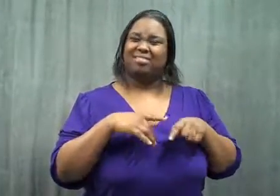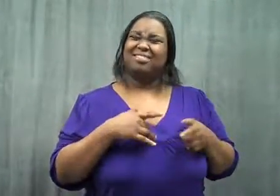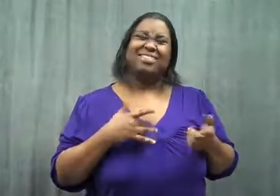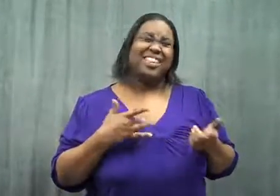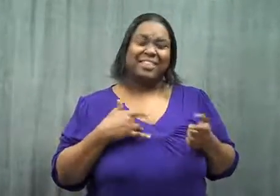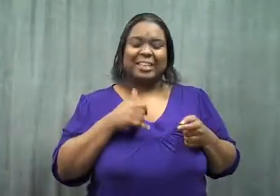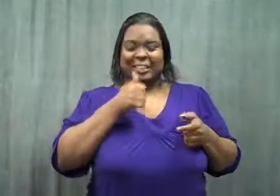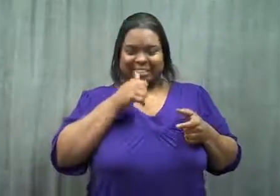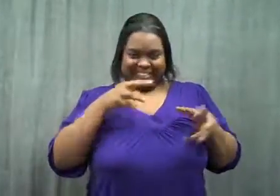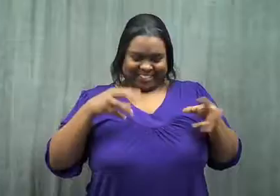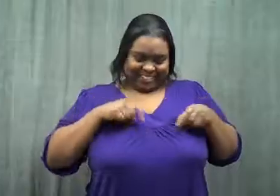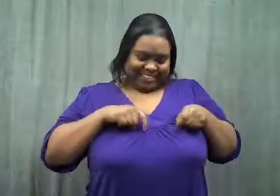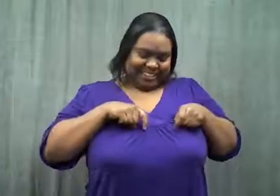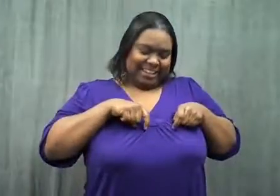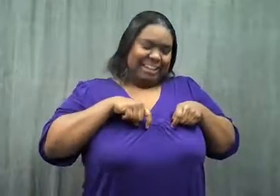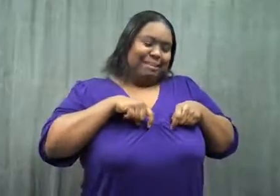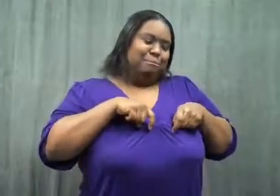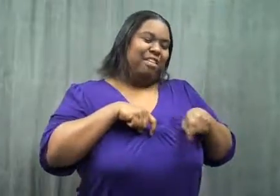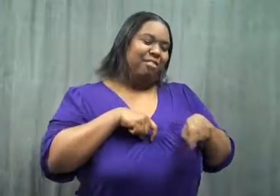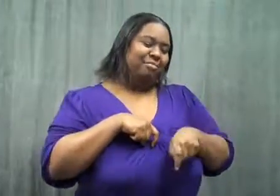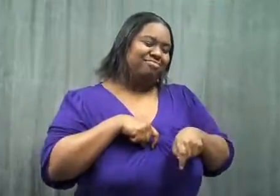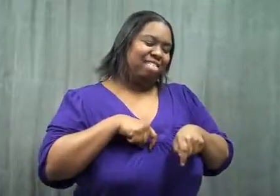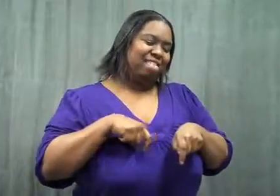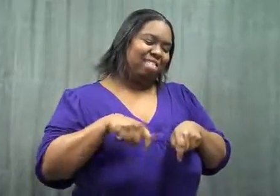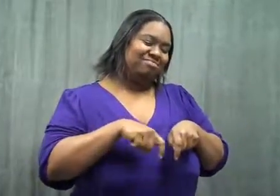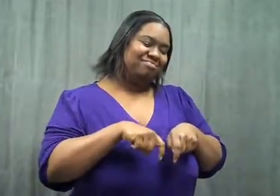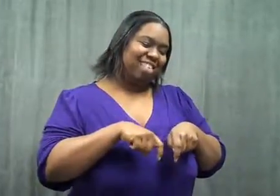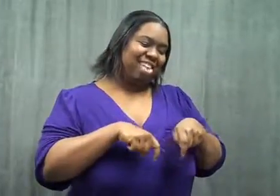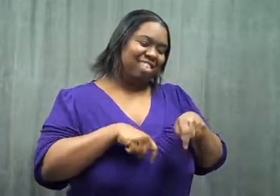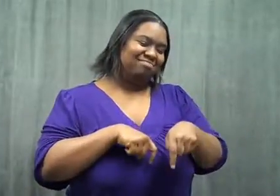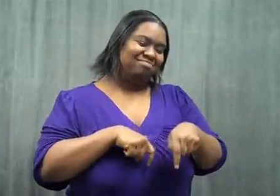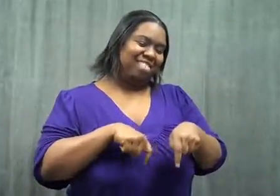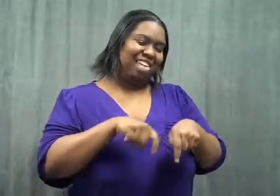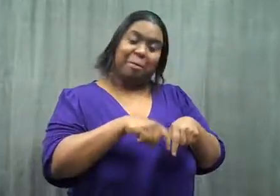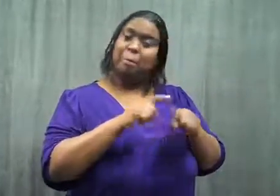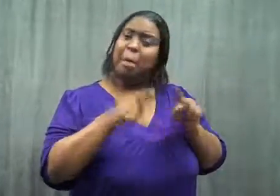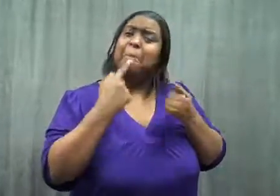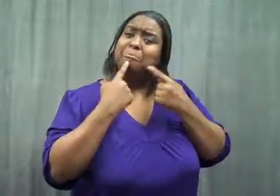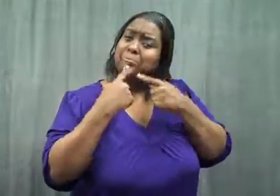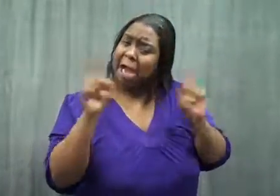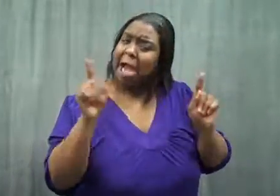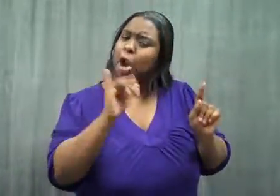I did it. It worked, I looked more womanly. But it felt funny.